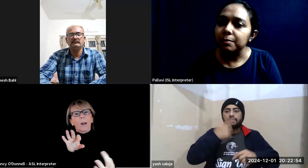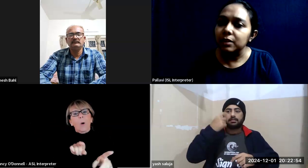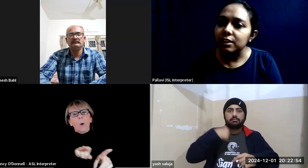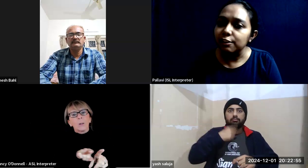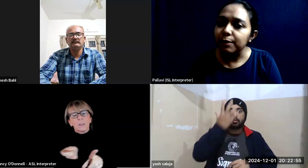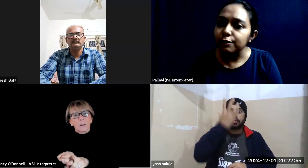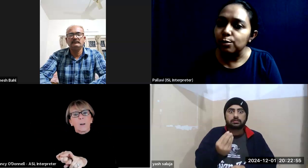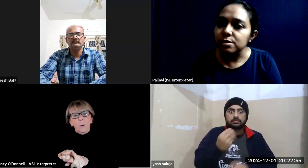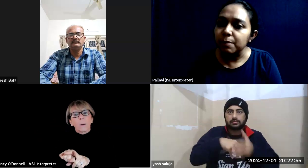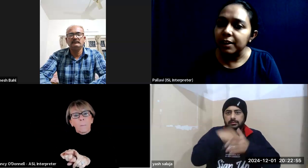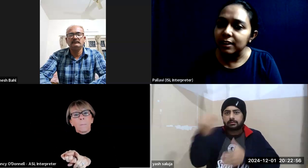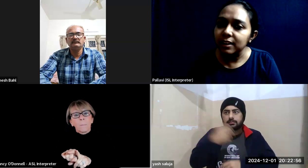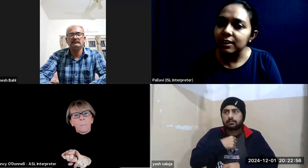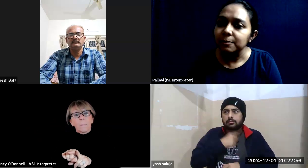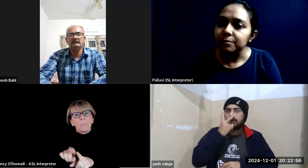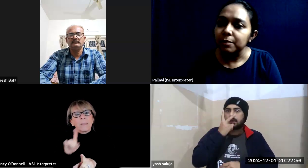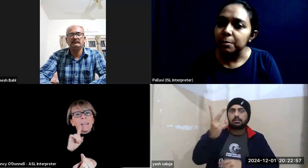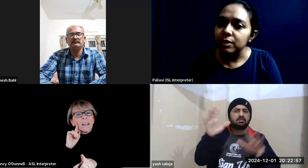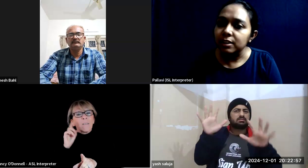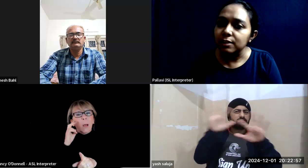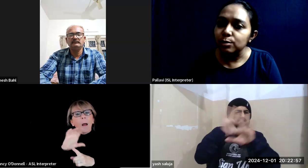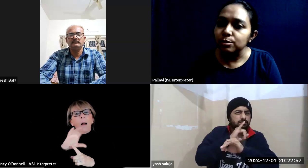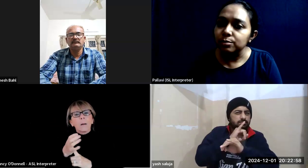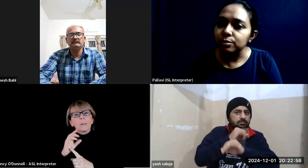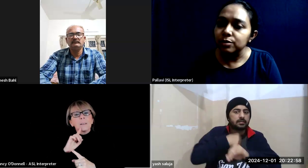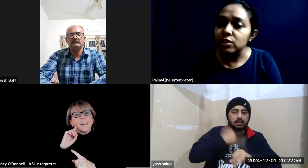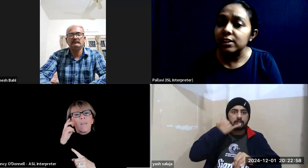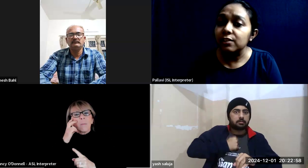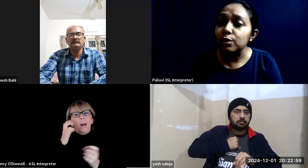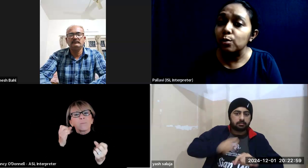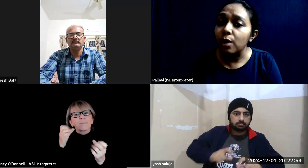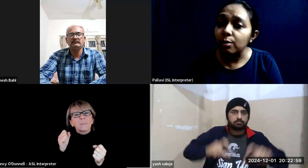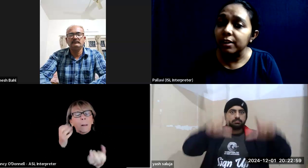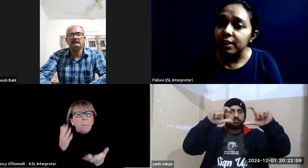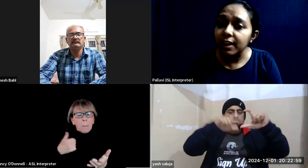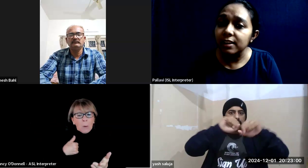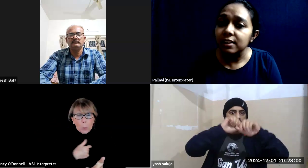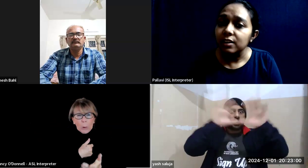the deafblind folks might need, maybe we can give you, especially like when we go out at night,